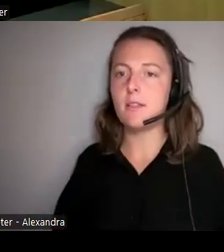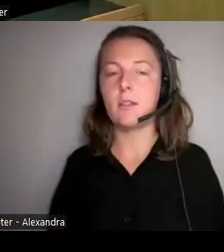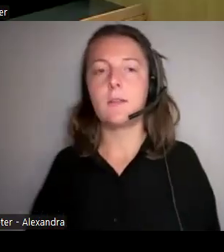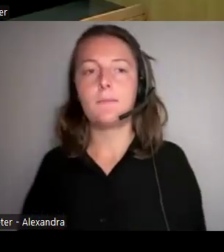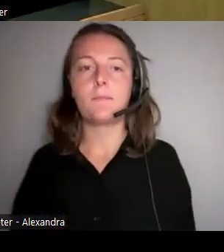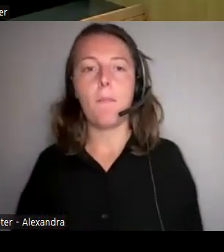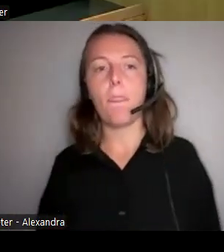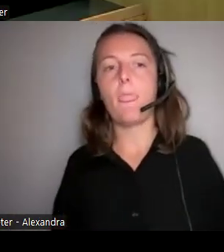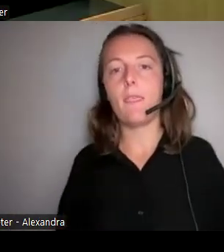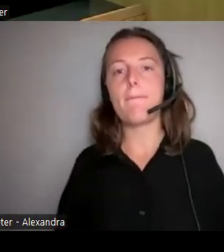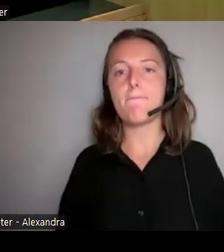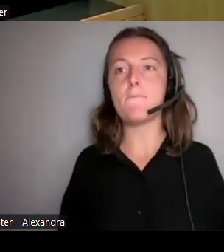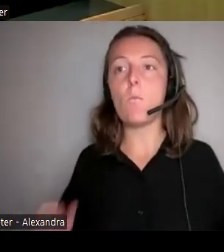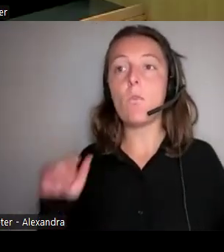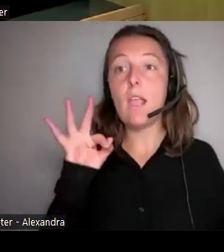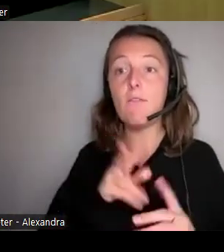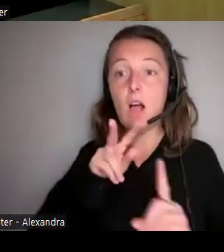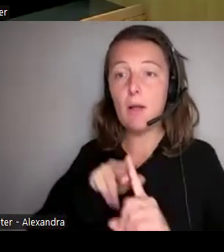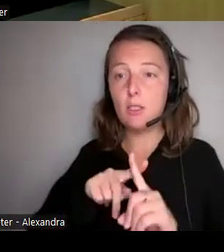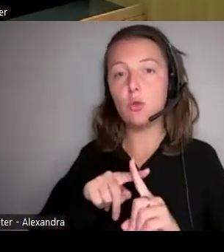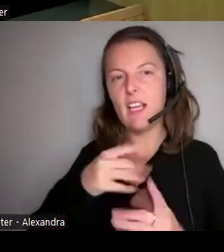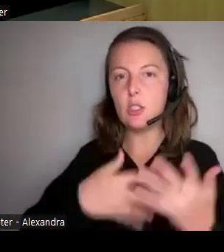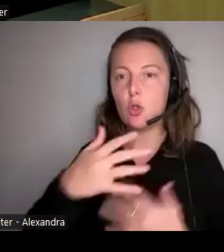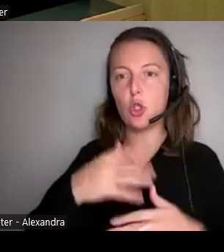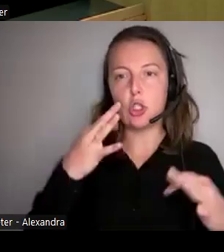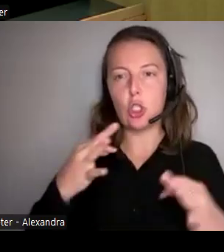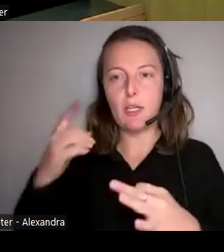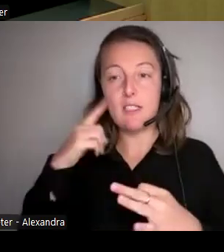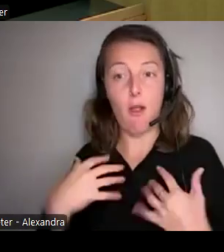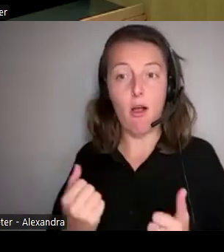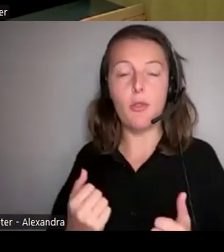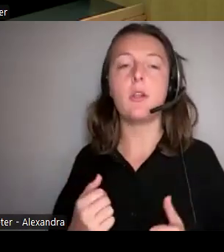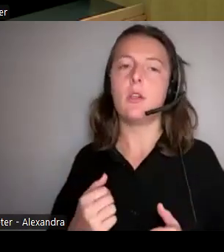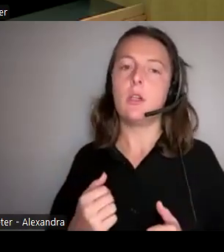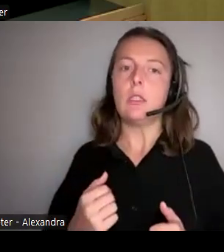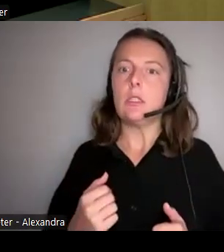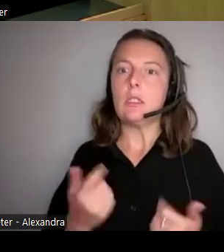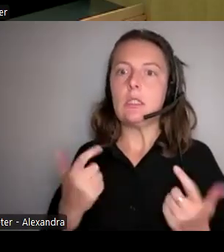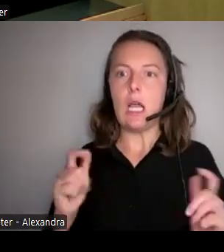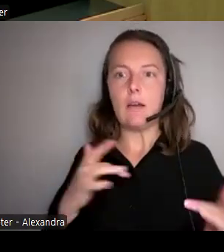um uh social determinance of health um uh there have been grave concerns and I know